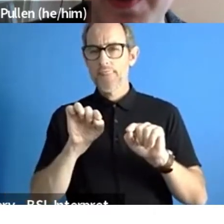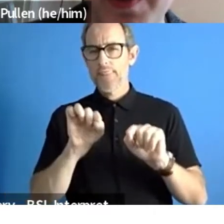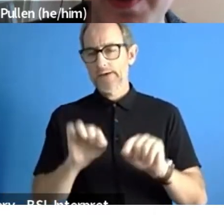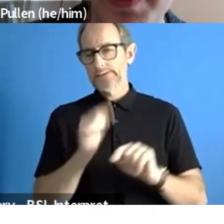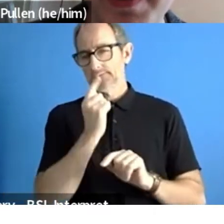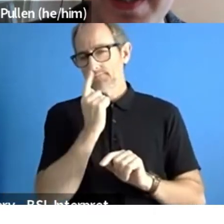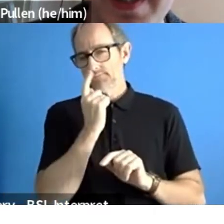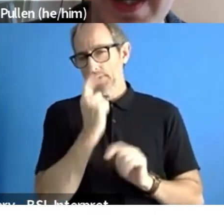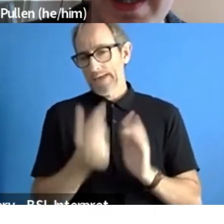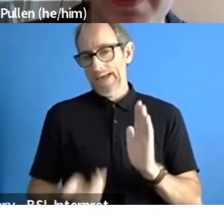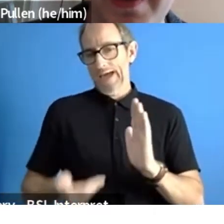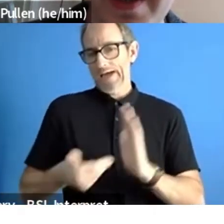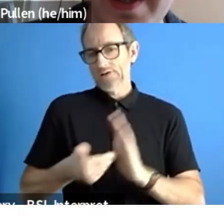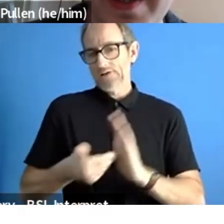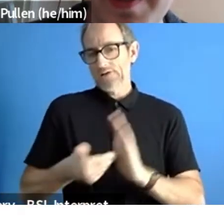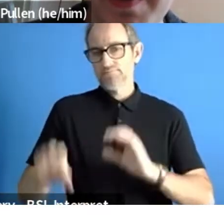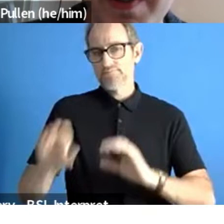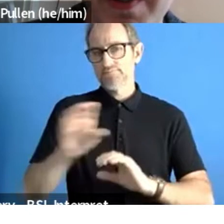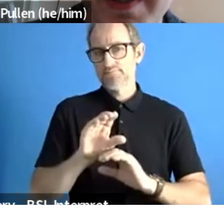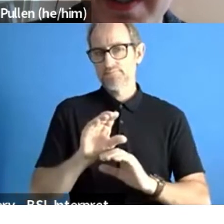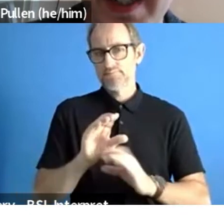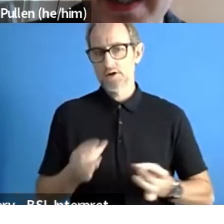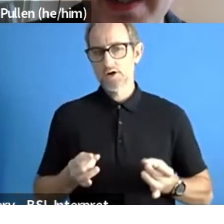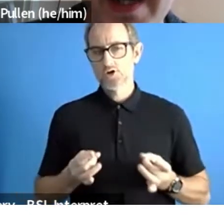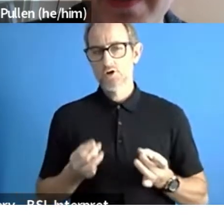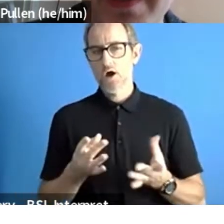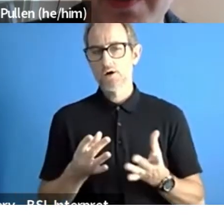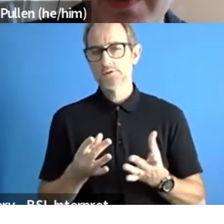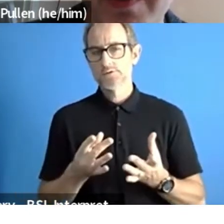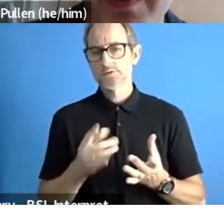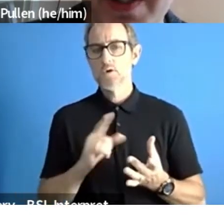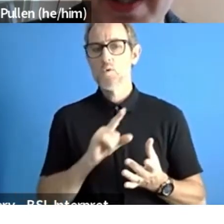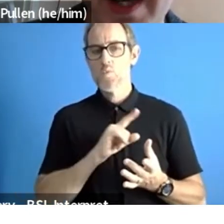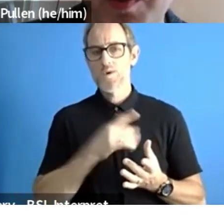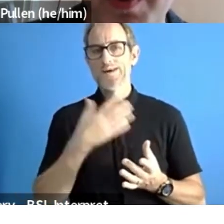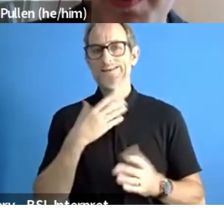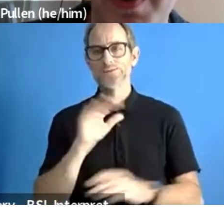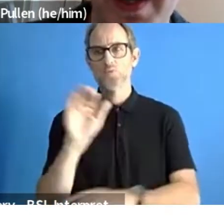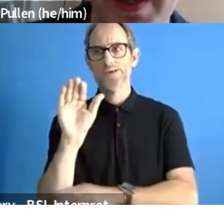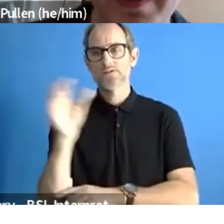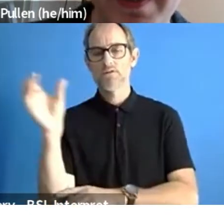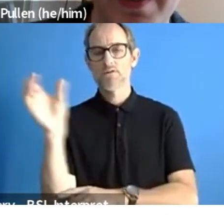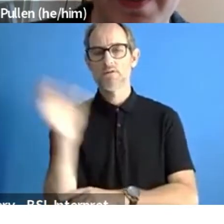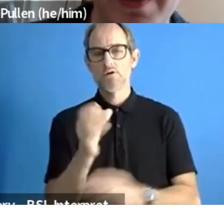additional cost as you need to get external resource to help with that